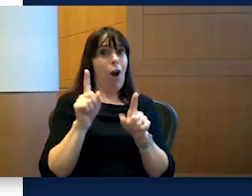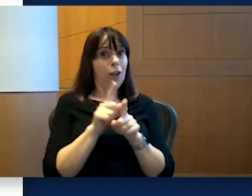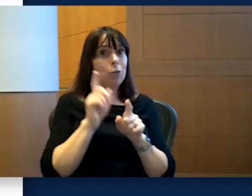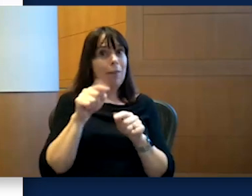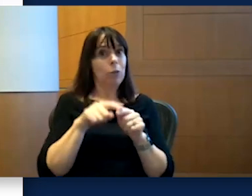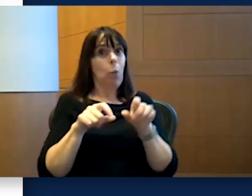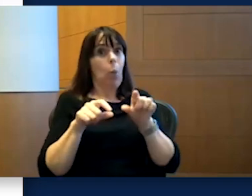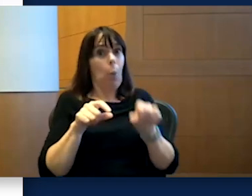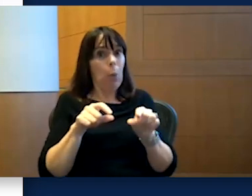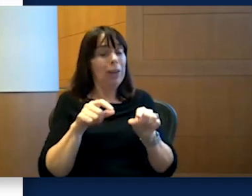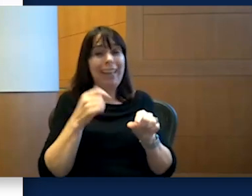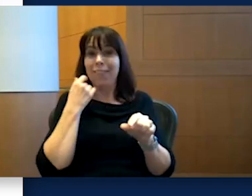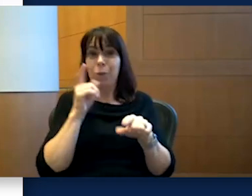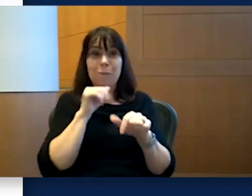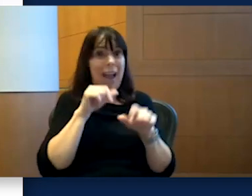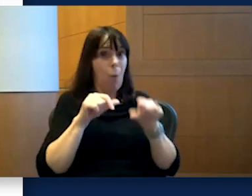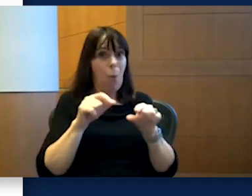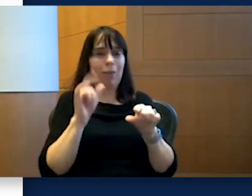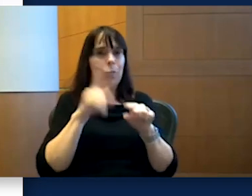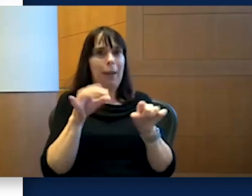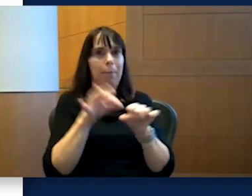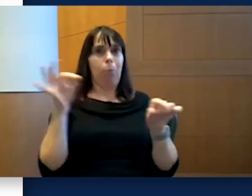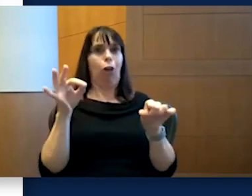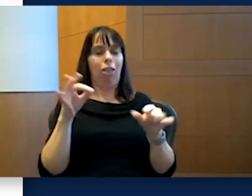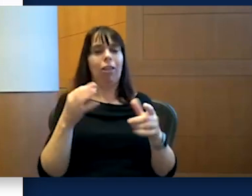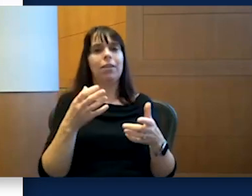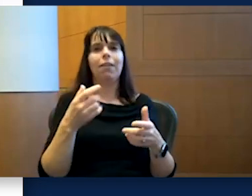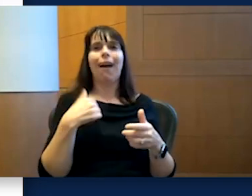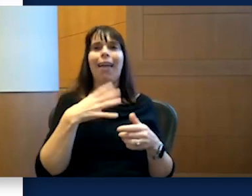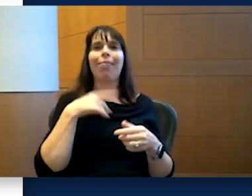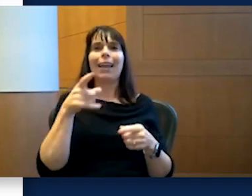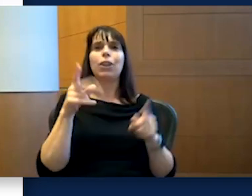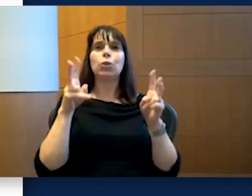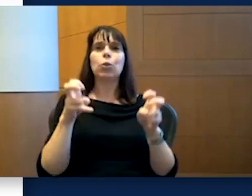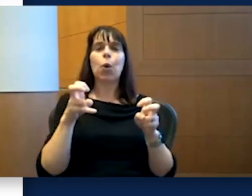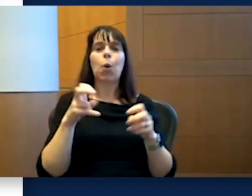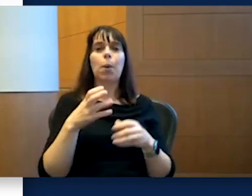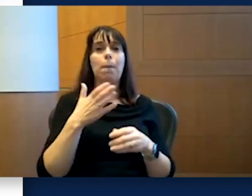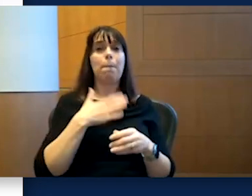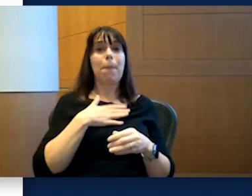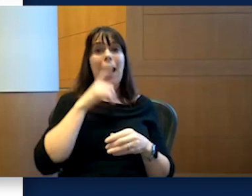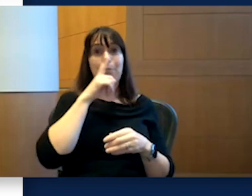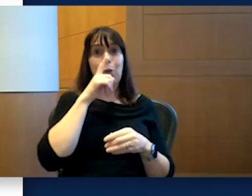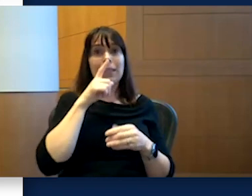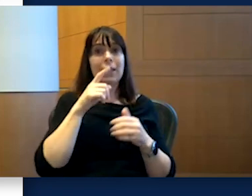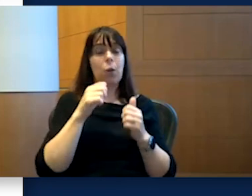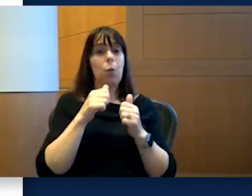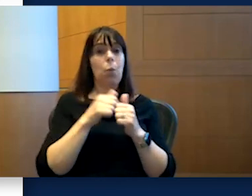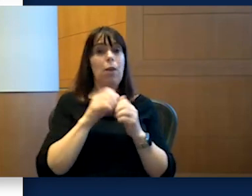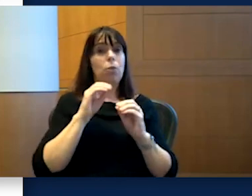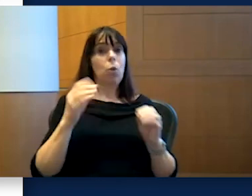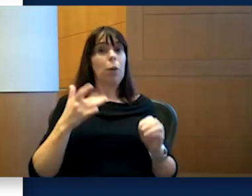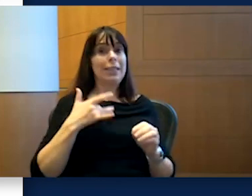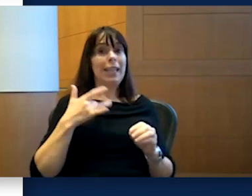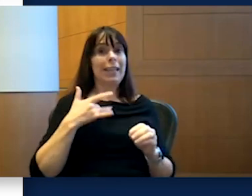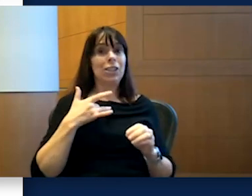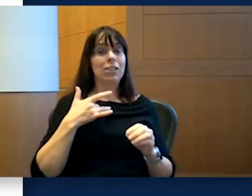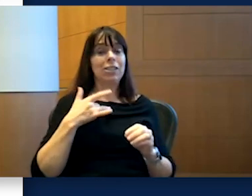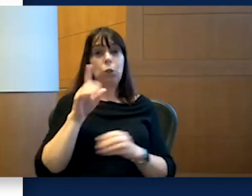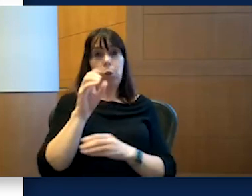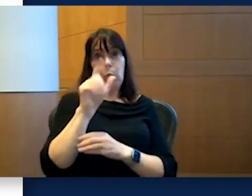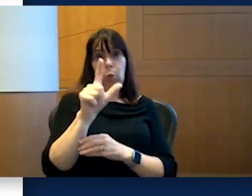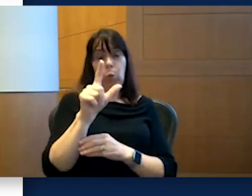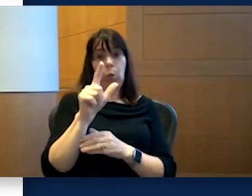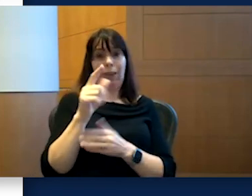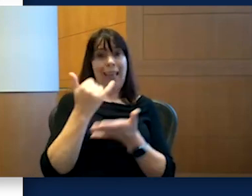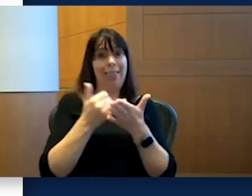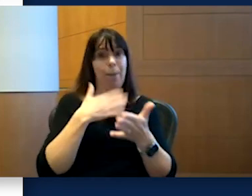Now, this is in clinical studies at the moment.